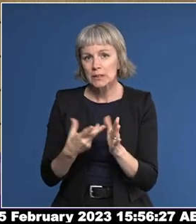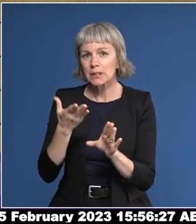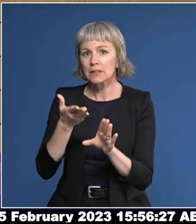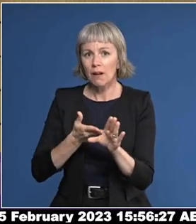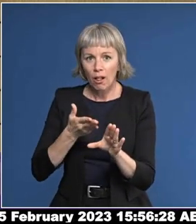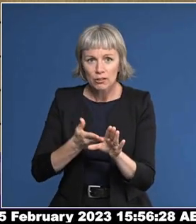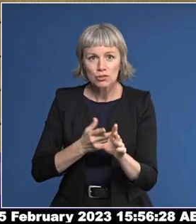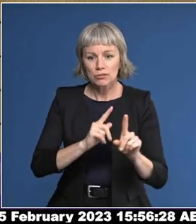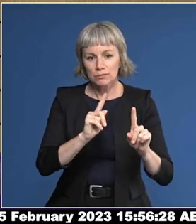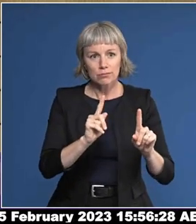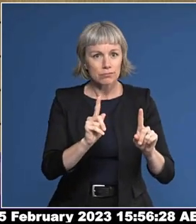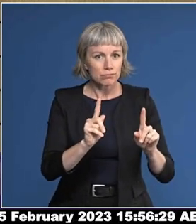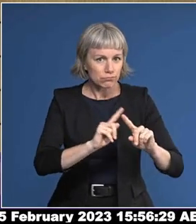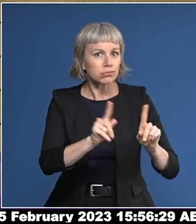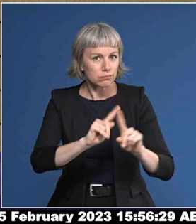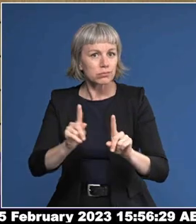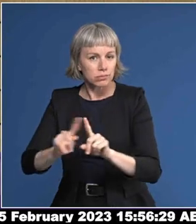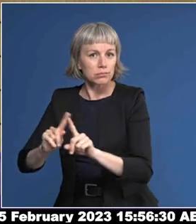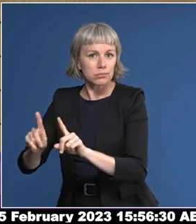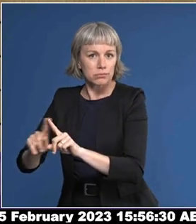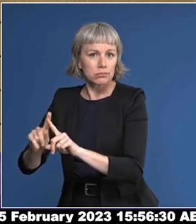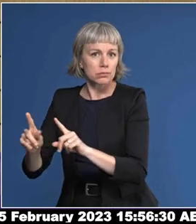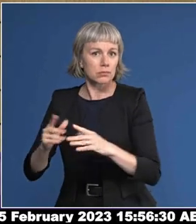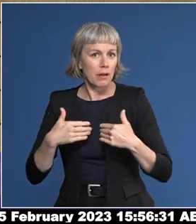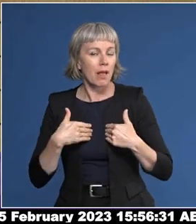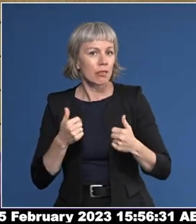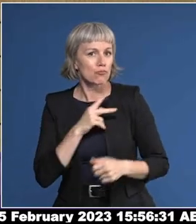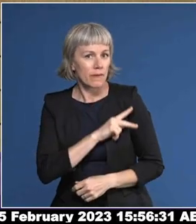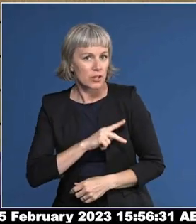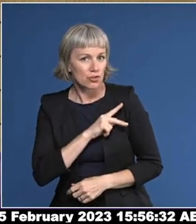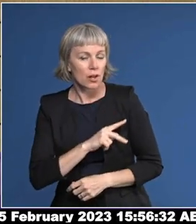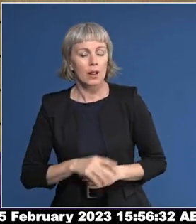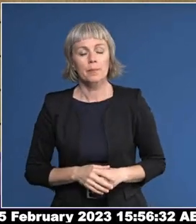And the figures for there are in this last 12 months, in this last report, 96, 97 per